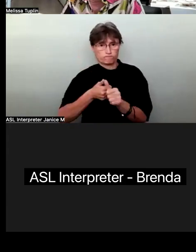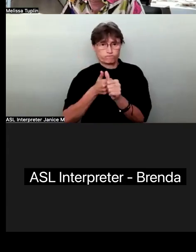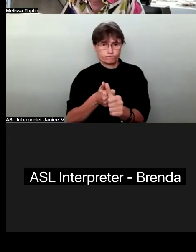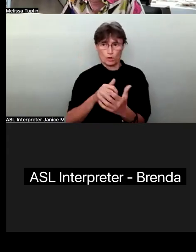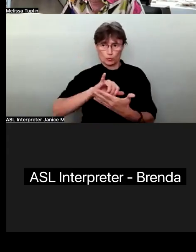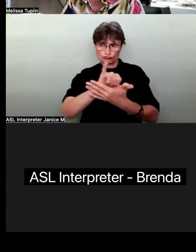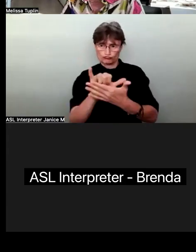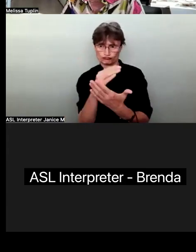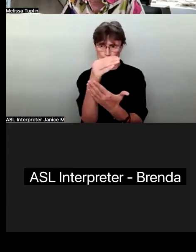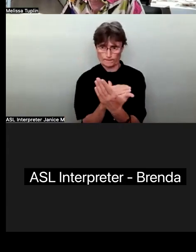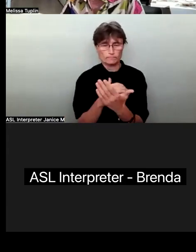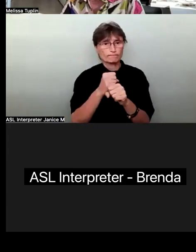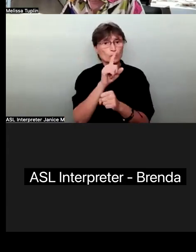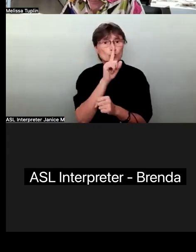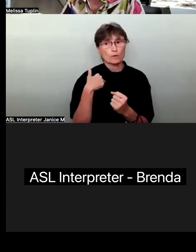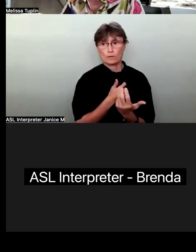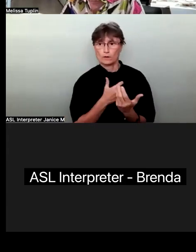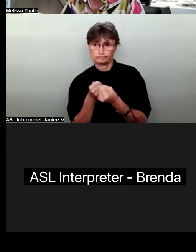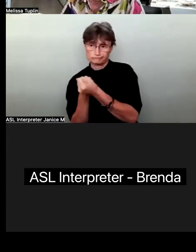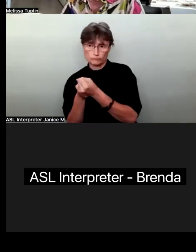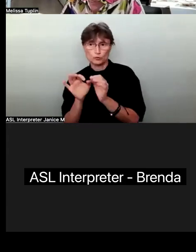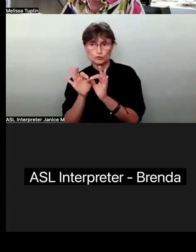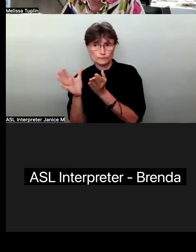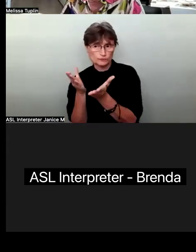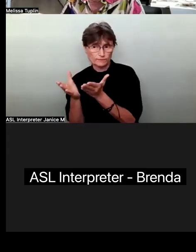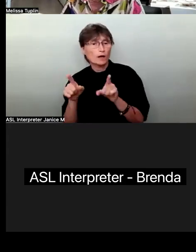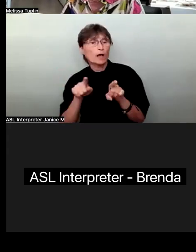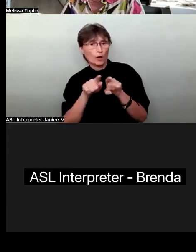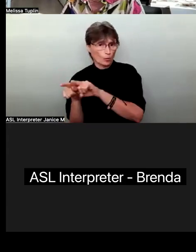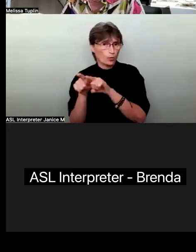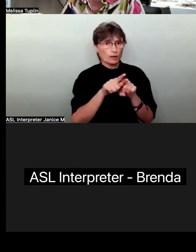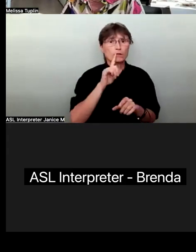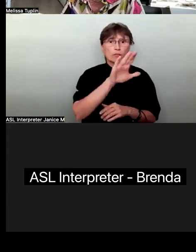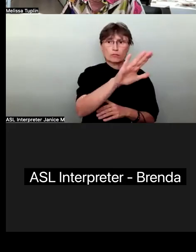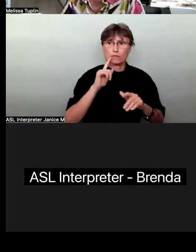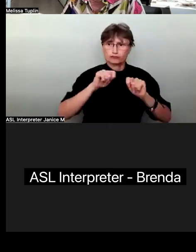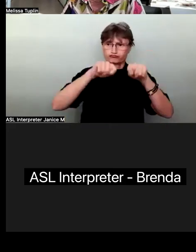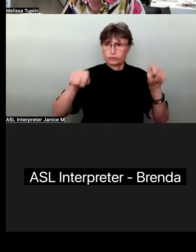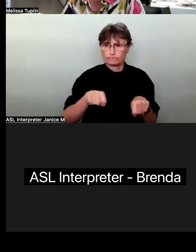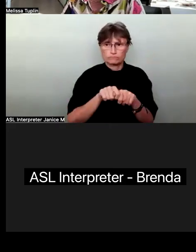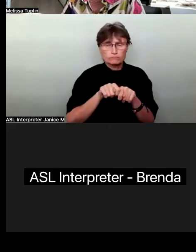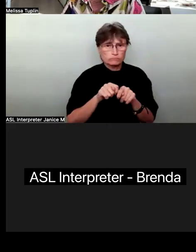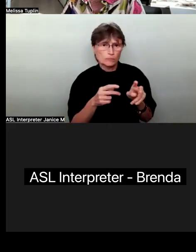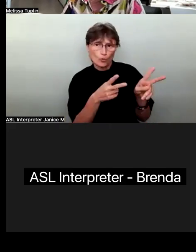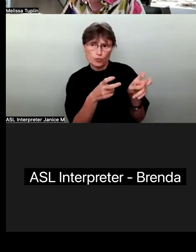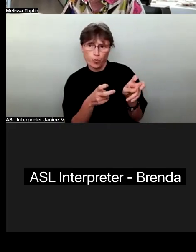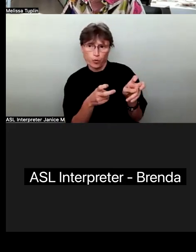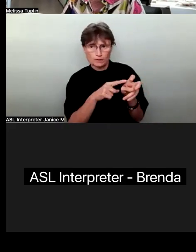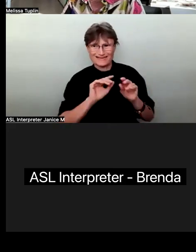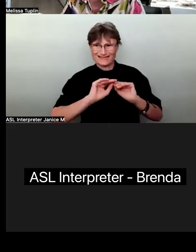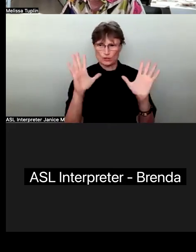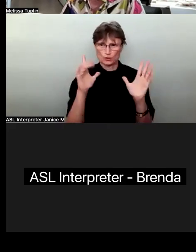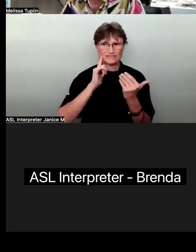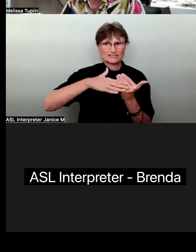our interpretation and the transcription process for the video recording is clear and easier.